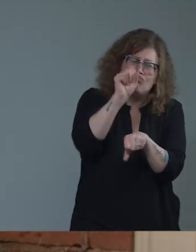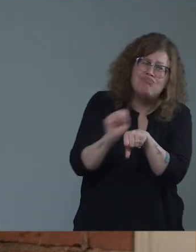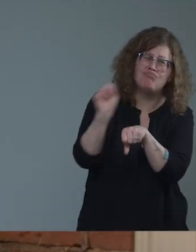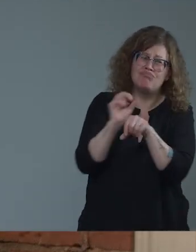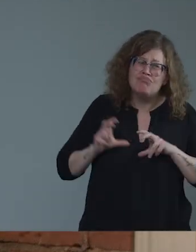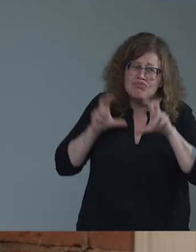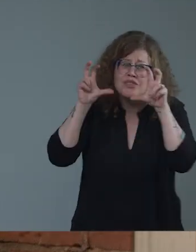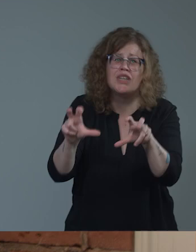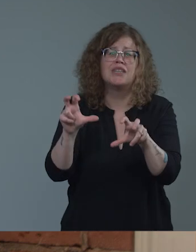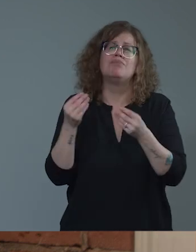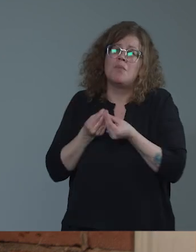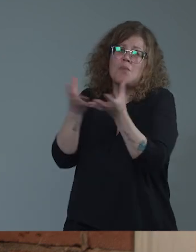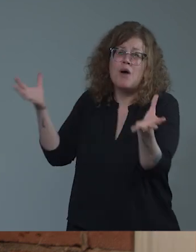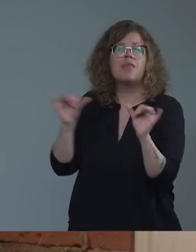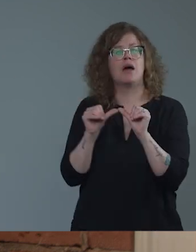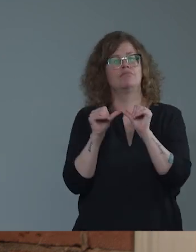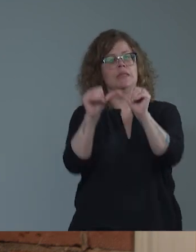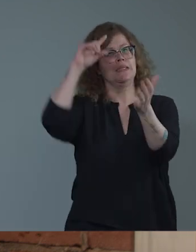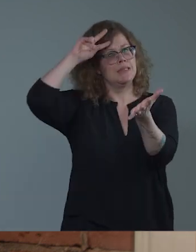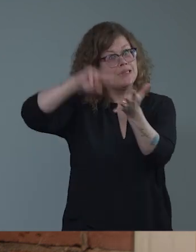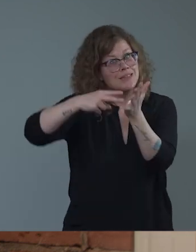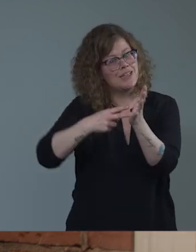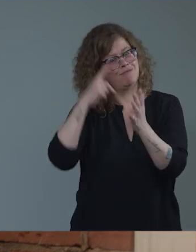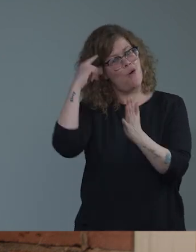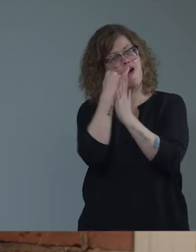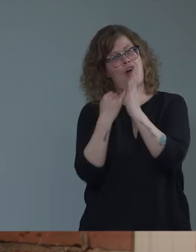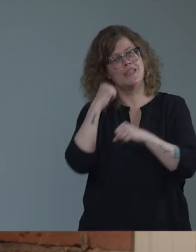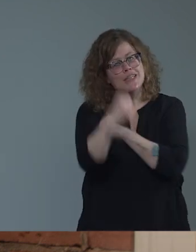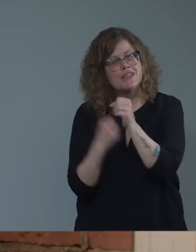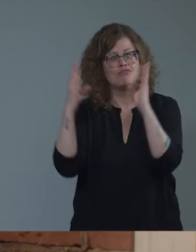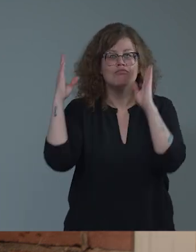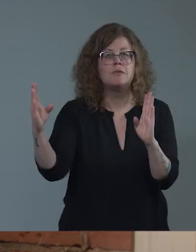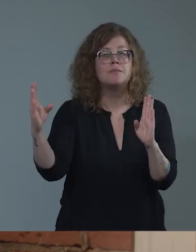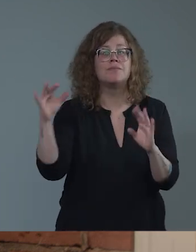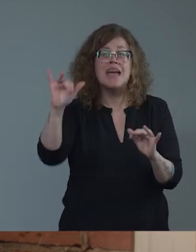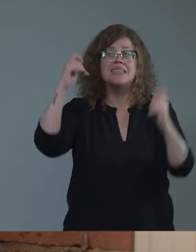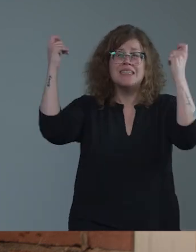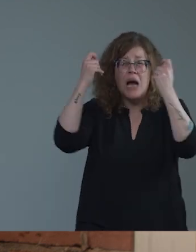in a separate life cycle and maintenance agreement component. Your warranty is protecting your work.